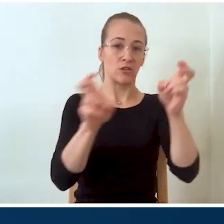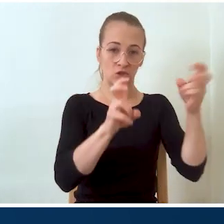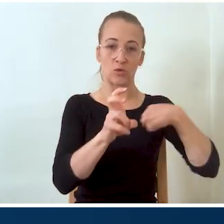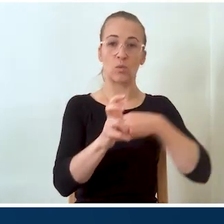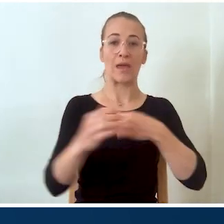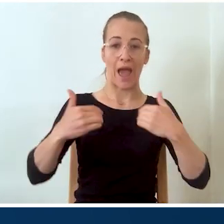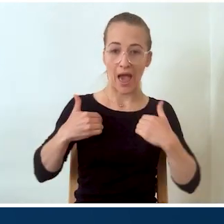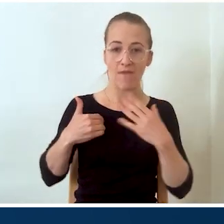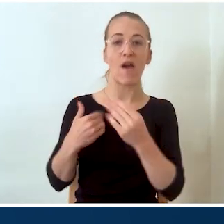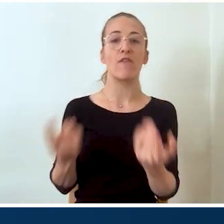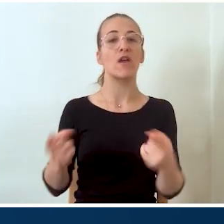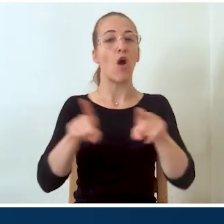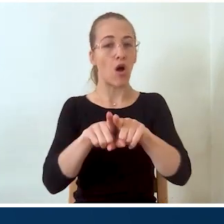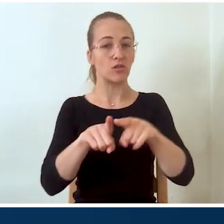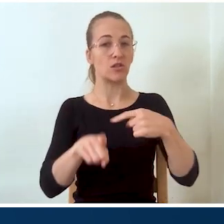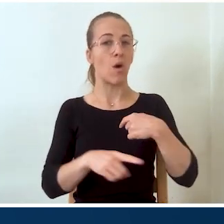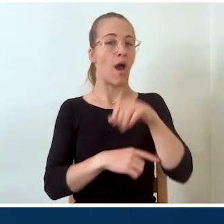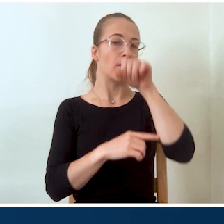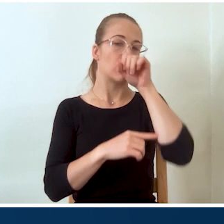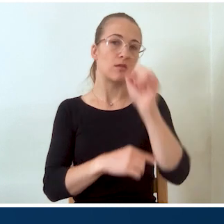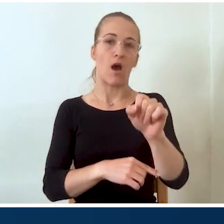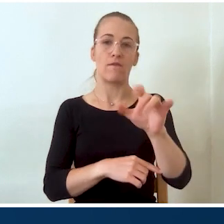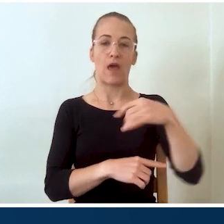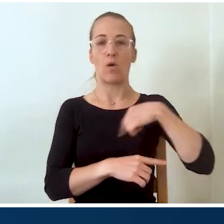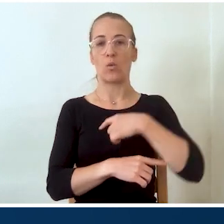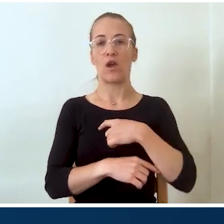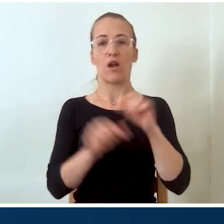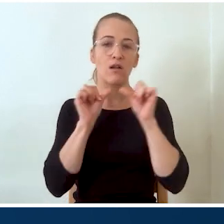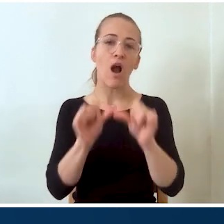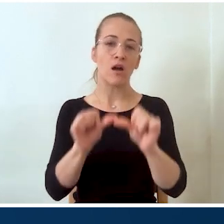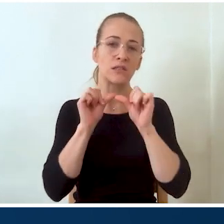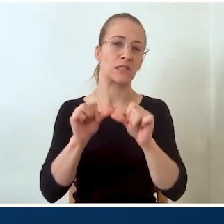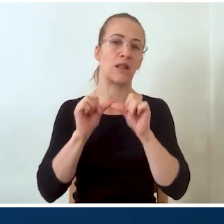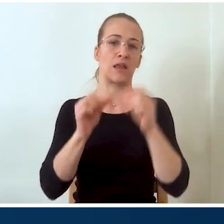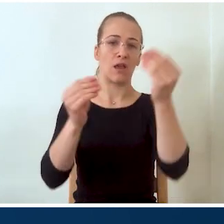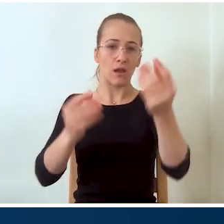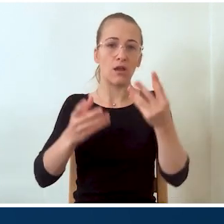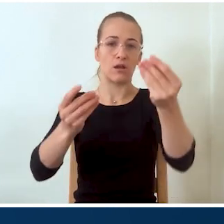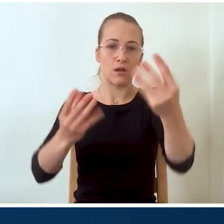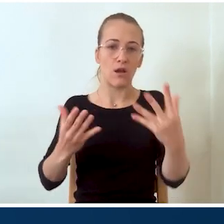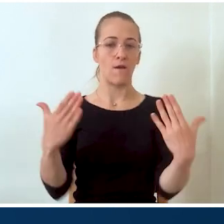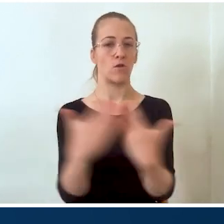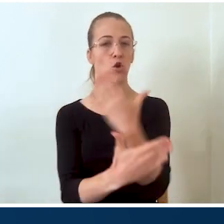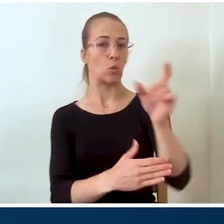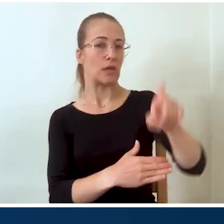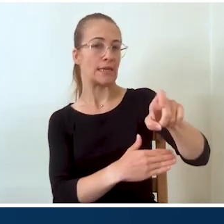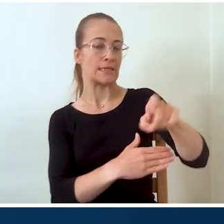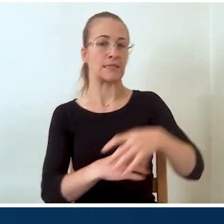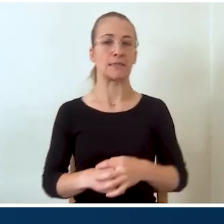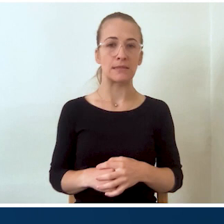And then also, I love that we are constantly being informed of new needs.